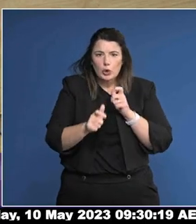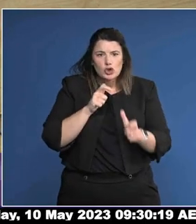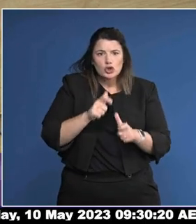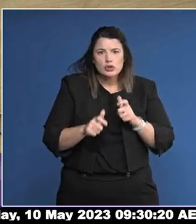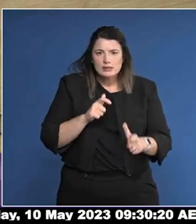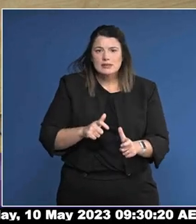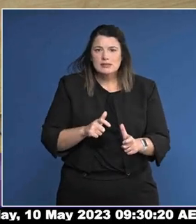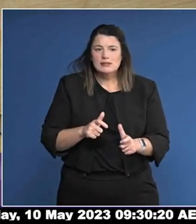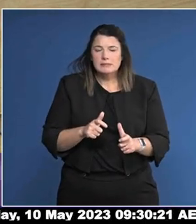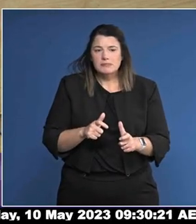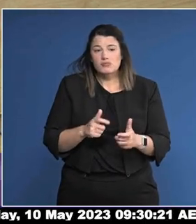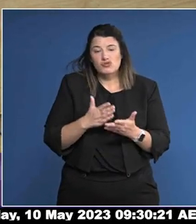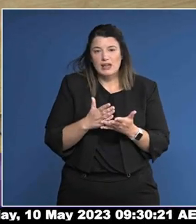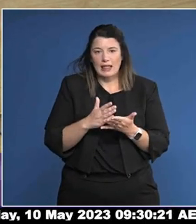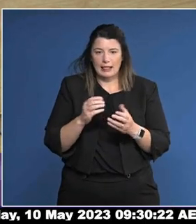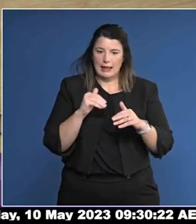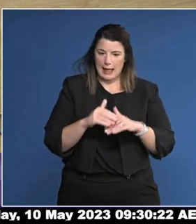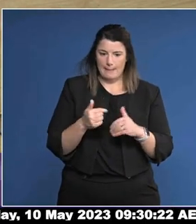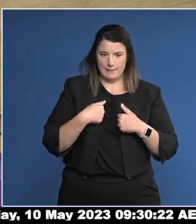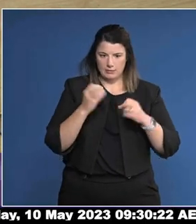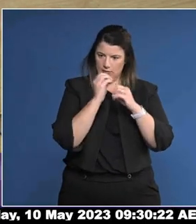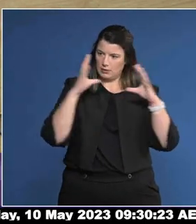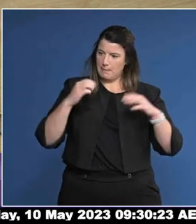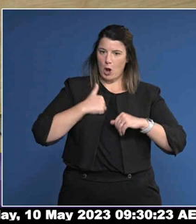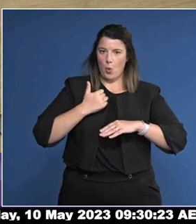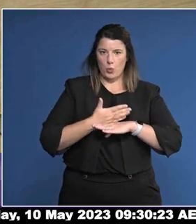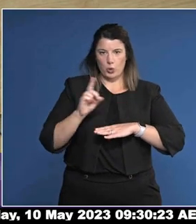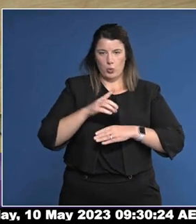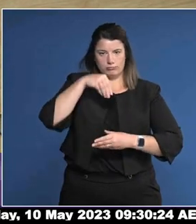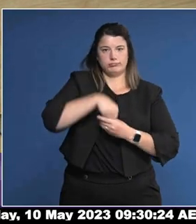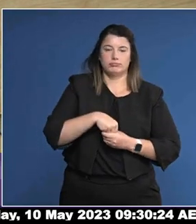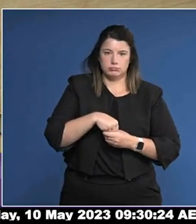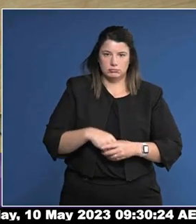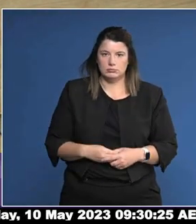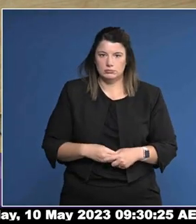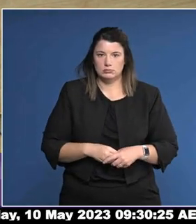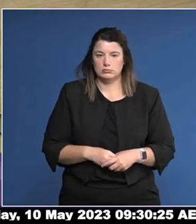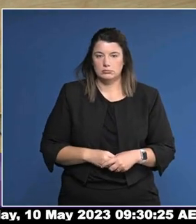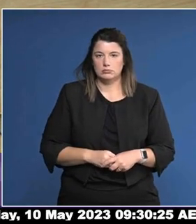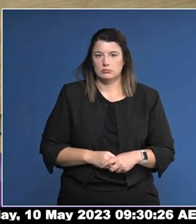set, in effect, the parameters of what the department can do. As you've said in the statement: